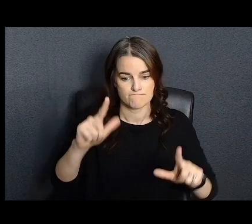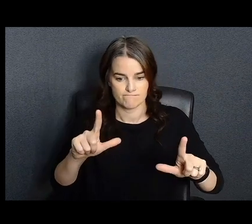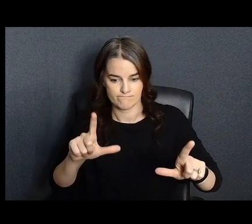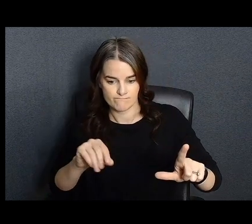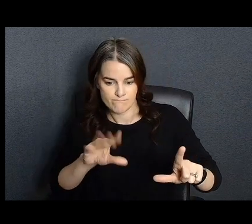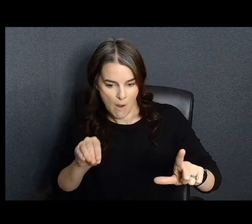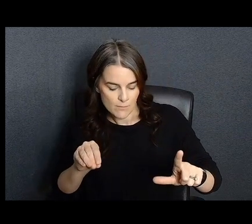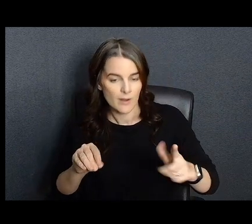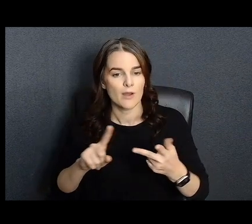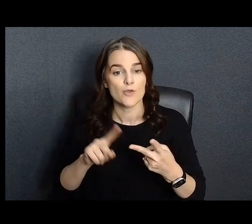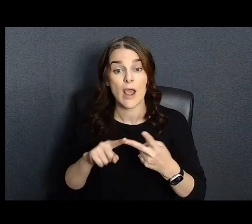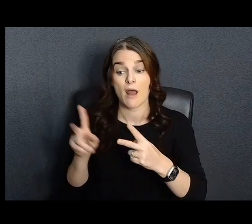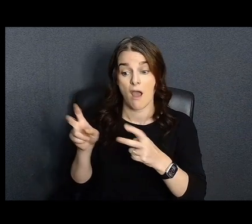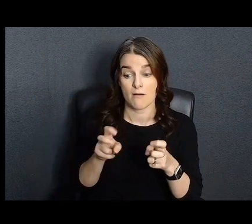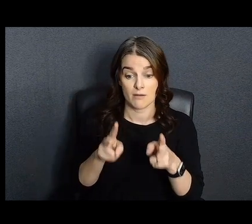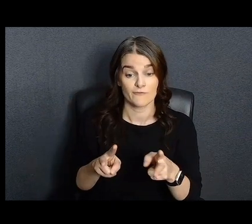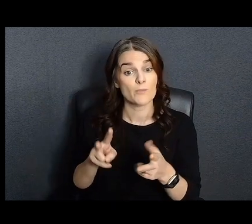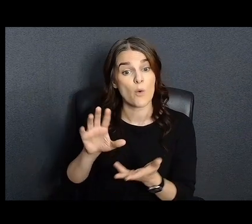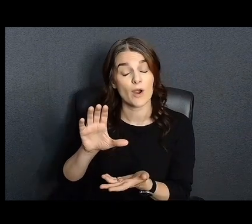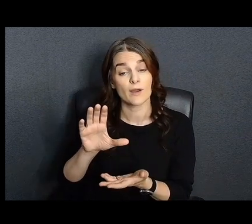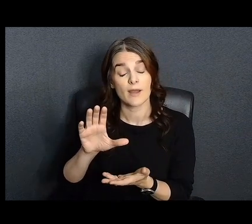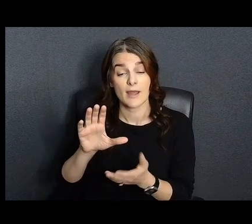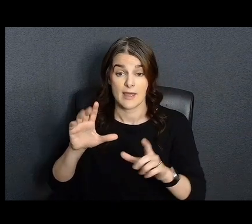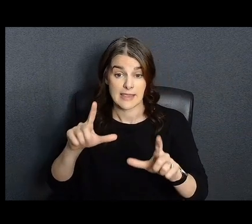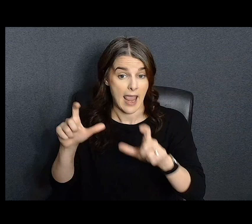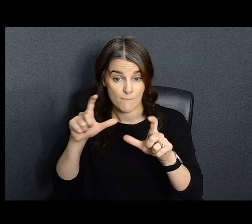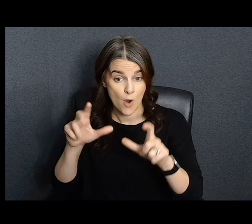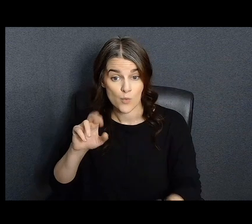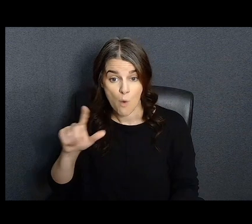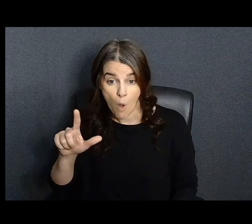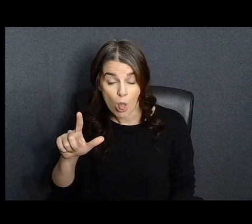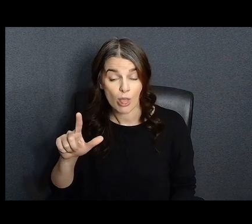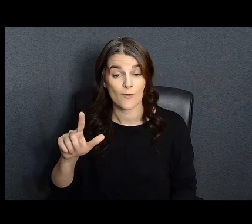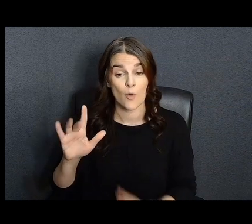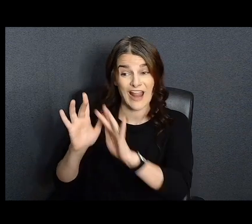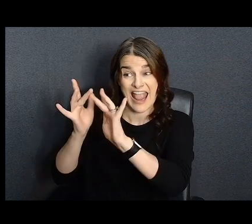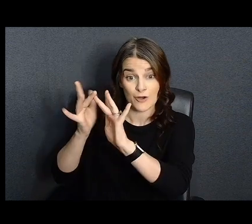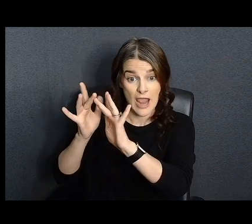You can import them from your camera roll of the iPad or from the internet. You can do that with a lot of other apps, too.